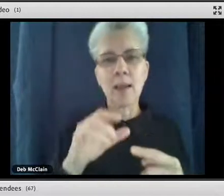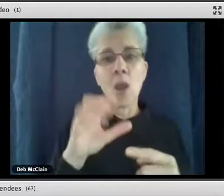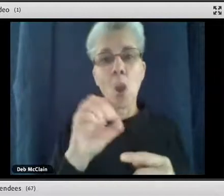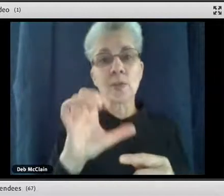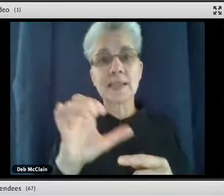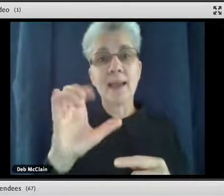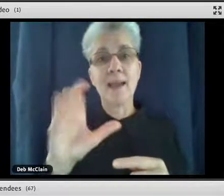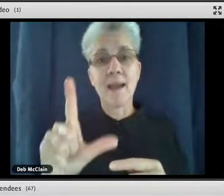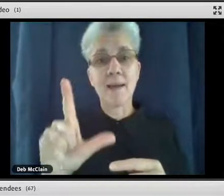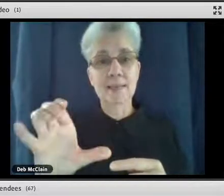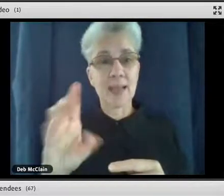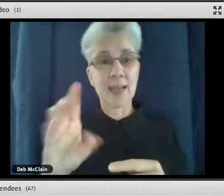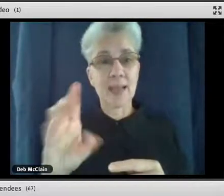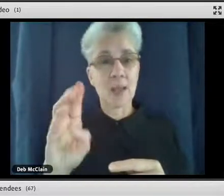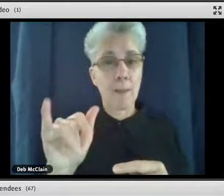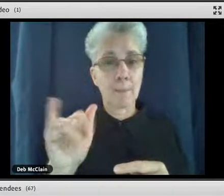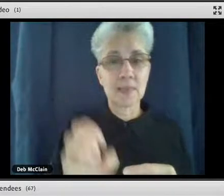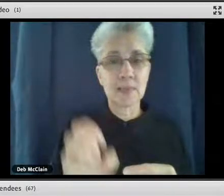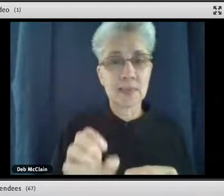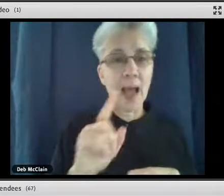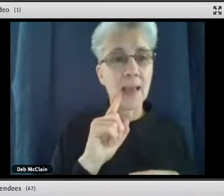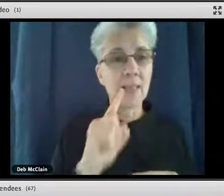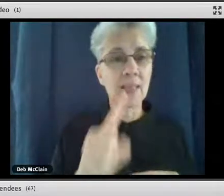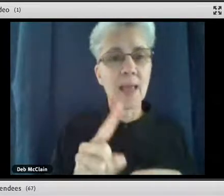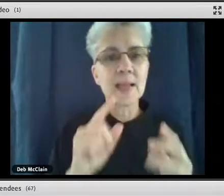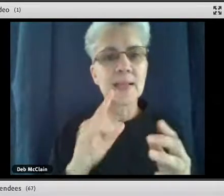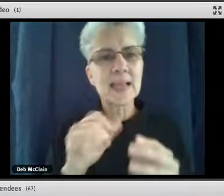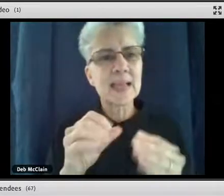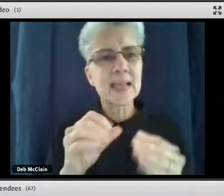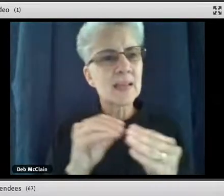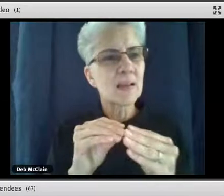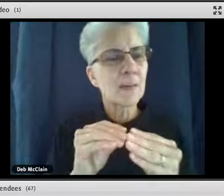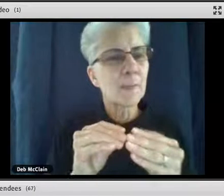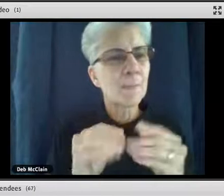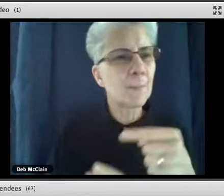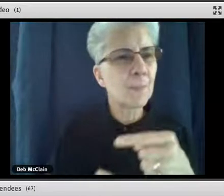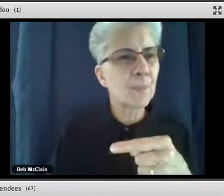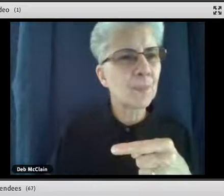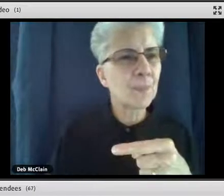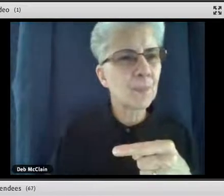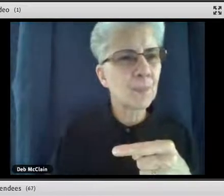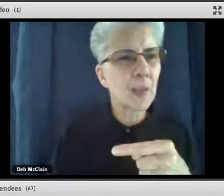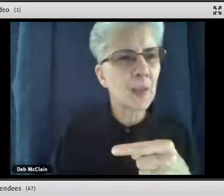I like the -- especially like the OCLC website because it goes into a little bit more detail on this one.